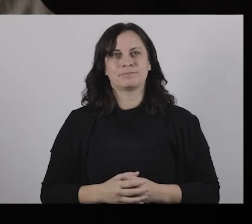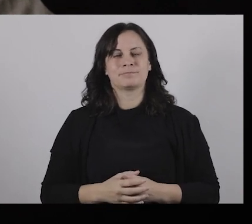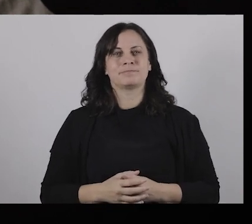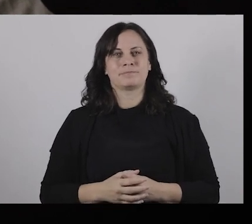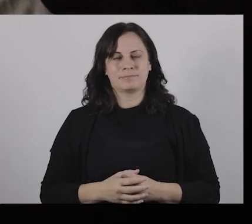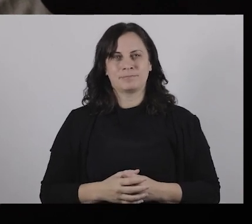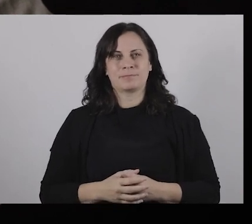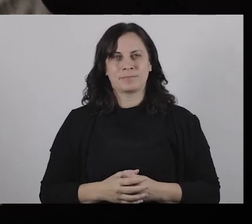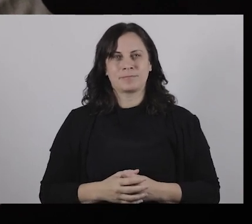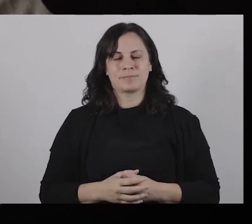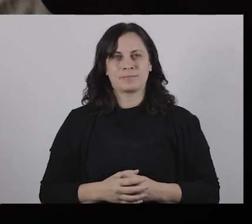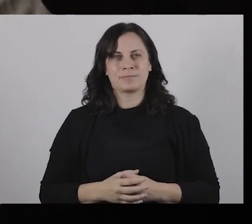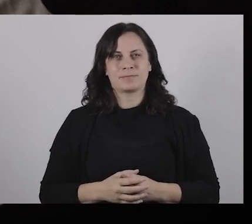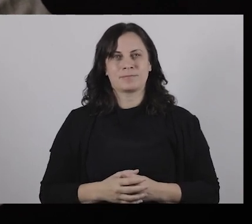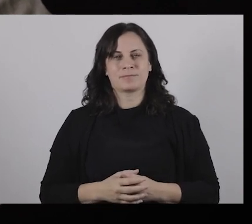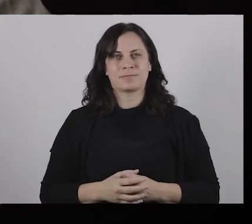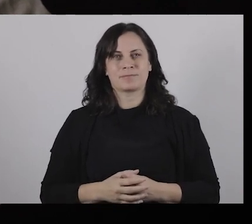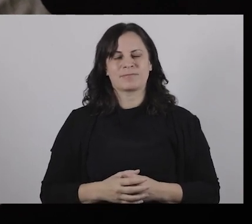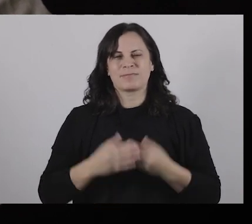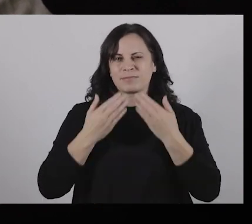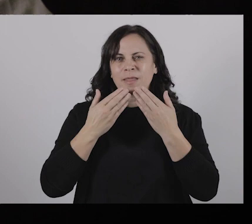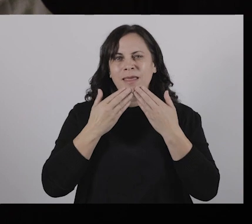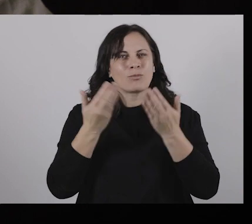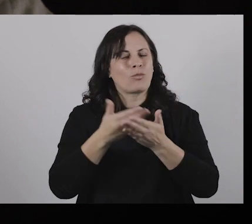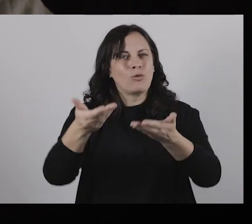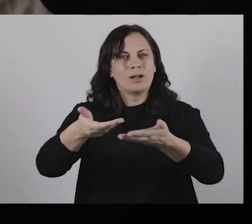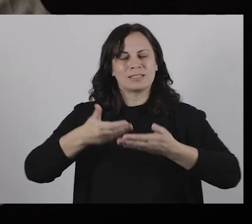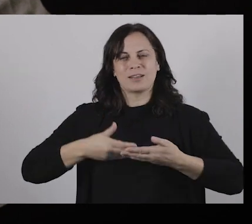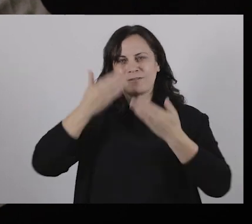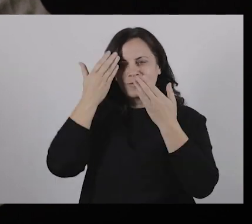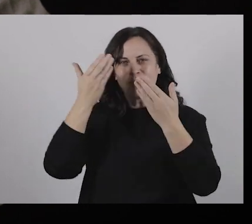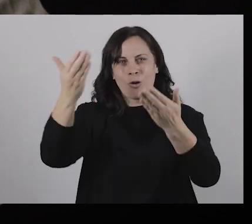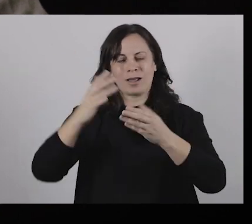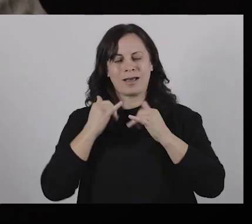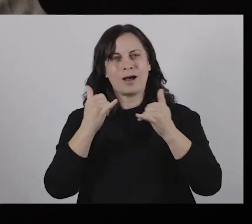I thank you all for this honour...